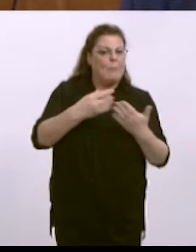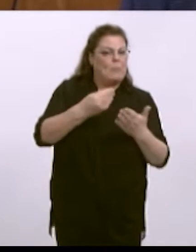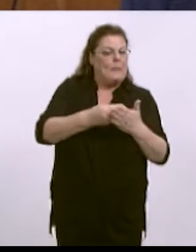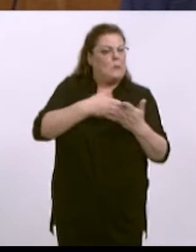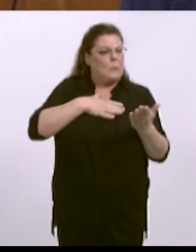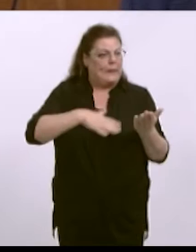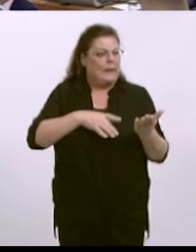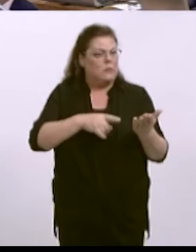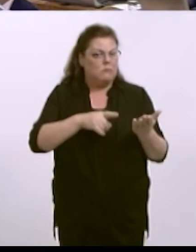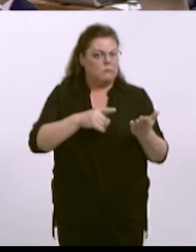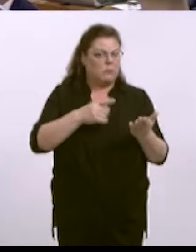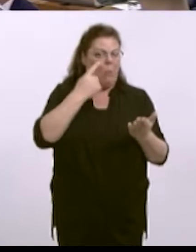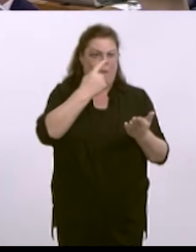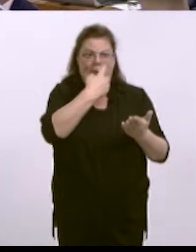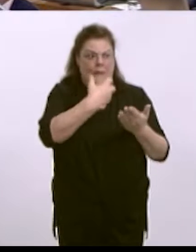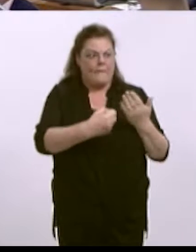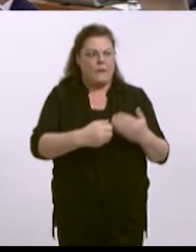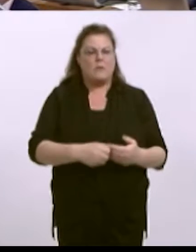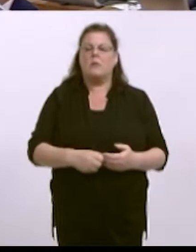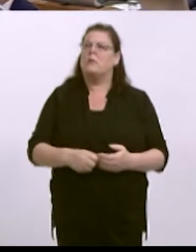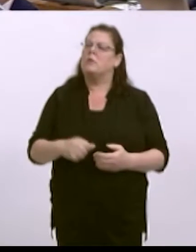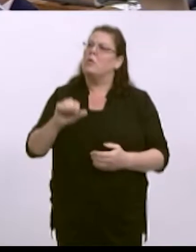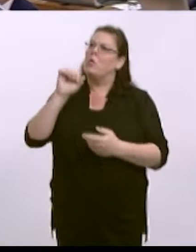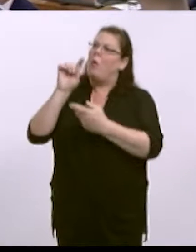Andrew R.T. Davies: Thank you for that answer, First Minister. So, you do take it, then,